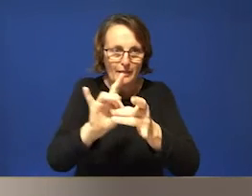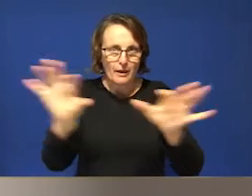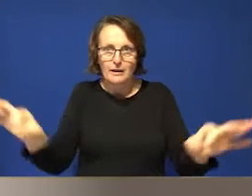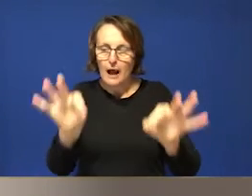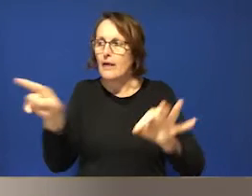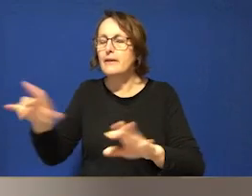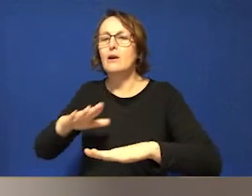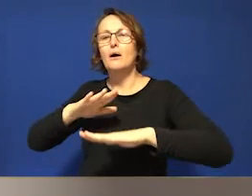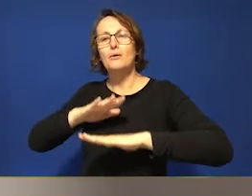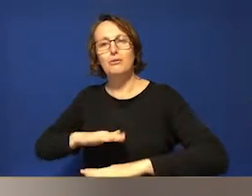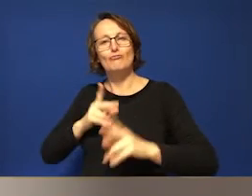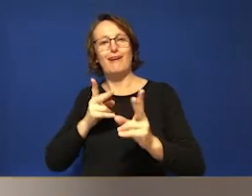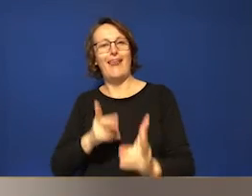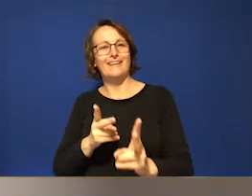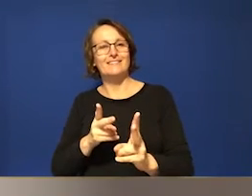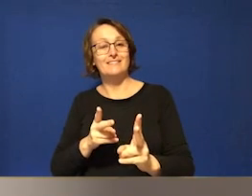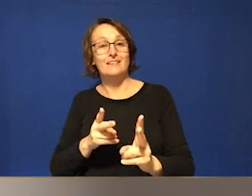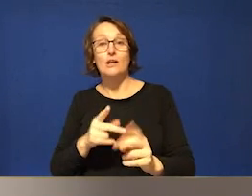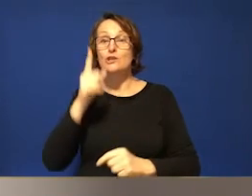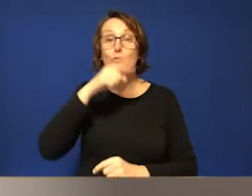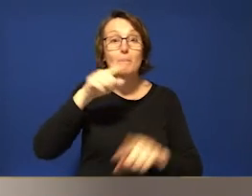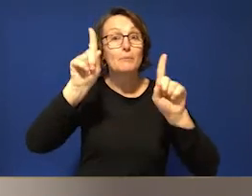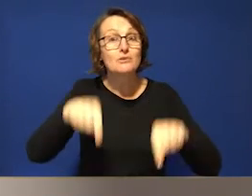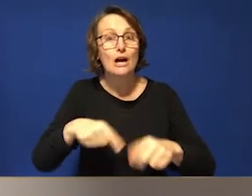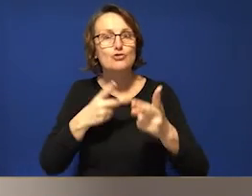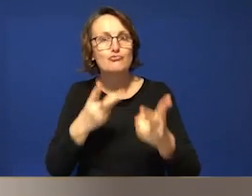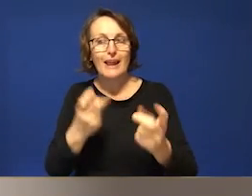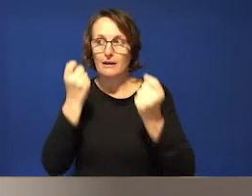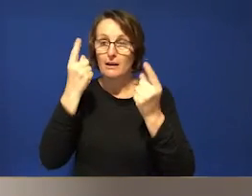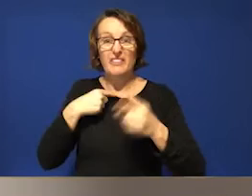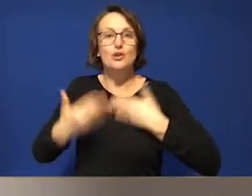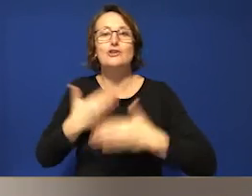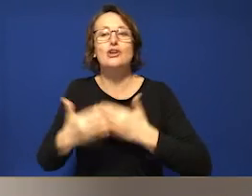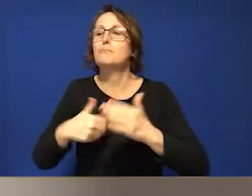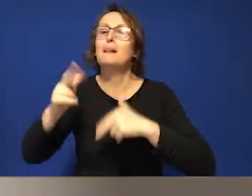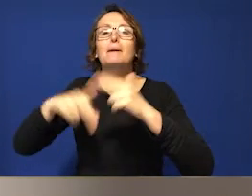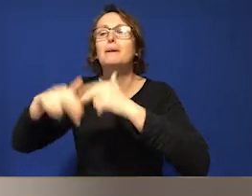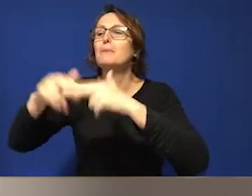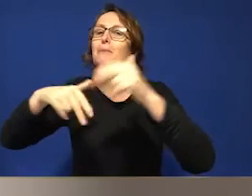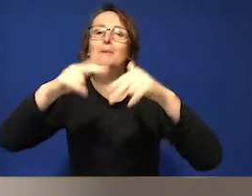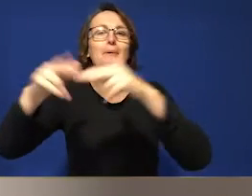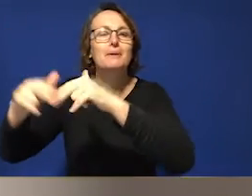and then people relaxed. And then once people started to relax and it could see that the thing just get on and finish it.